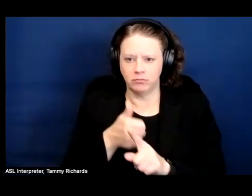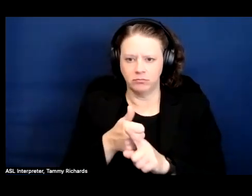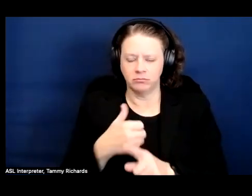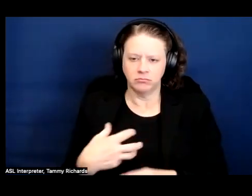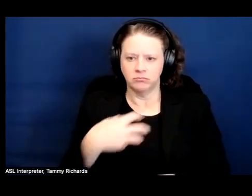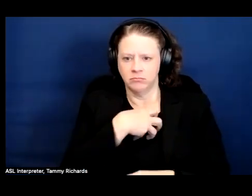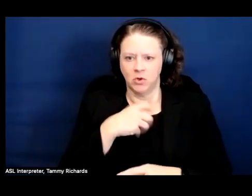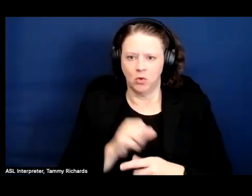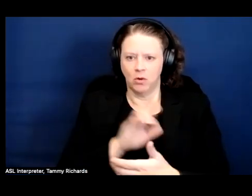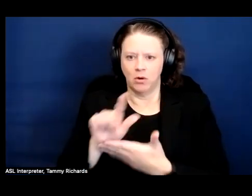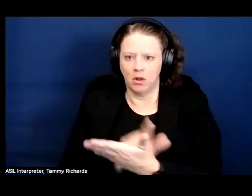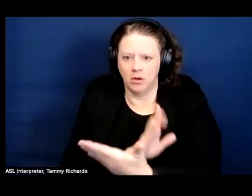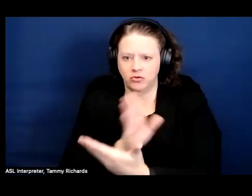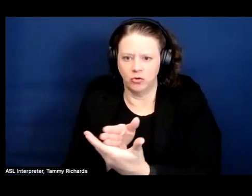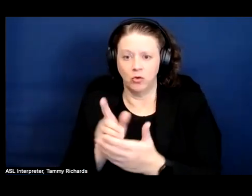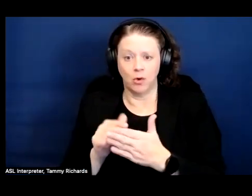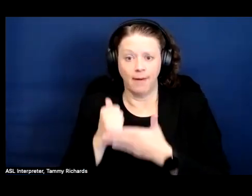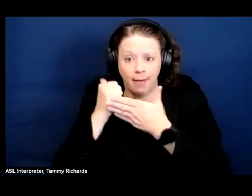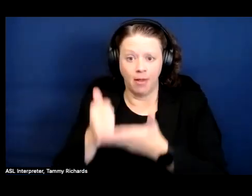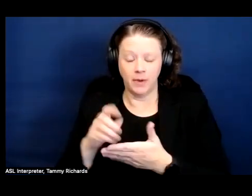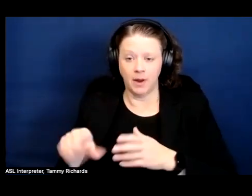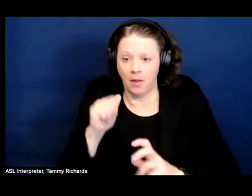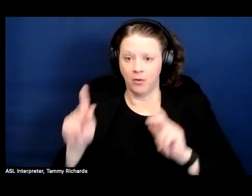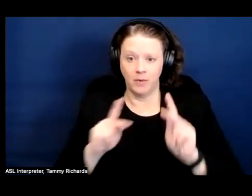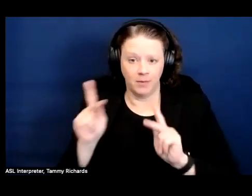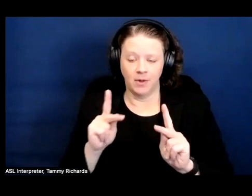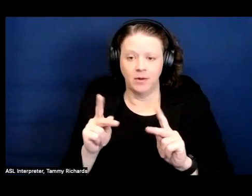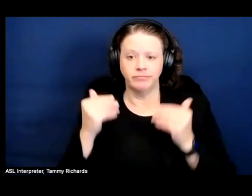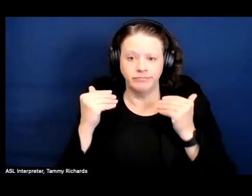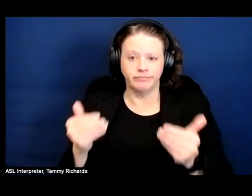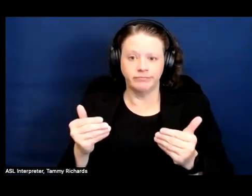increase choice, if folks who can afford the rents